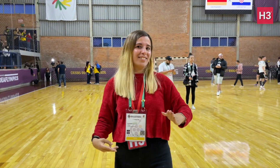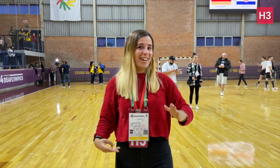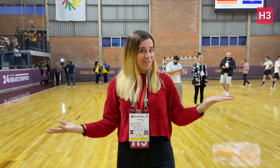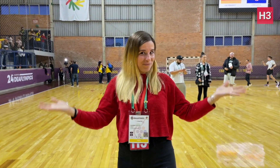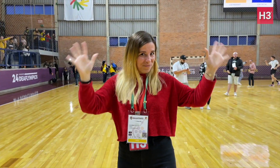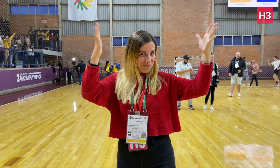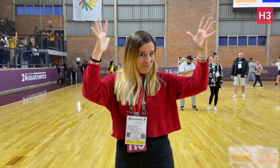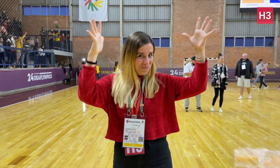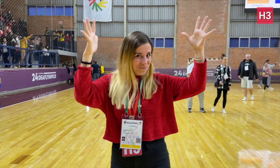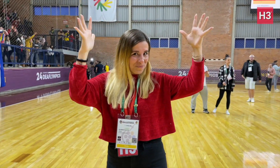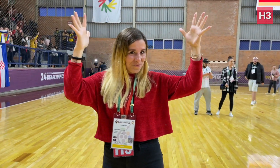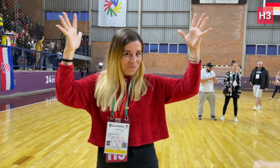and Brazil in third place. High Five!